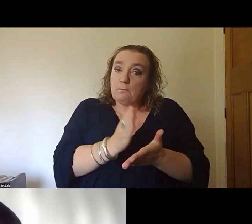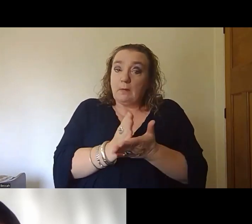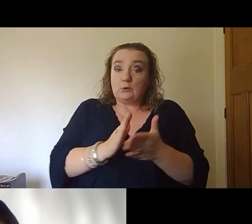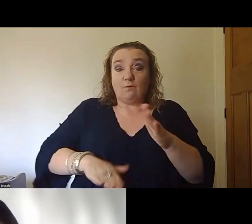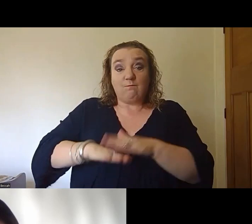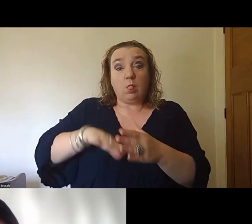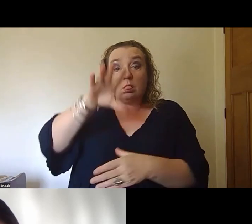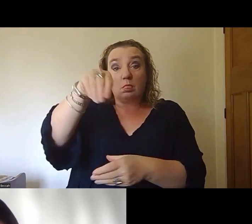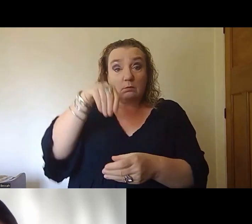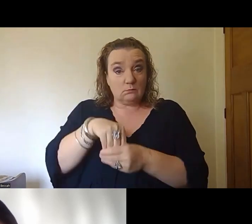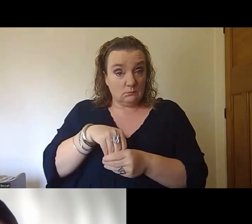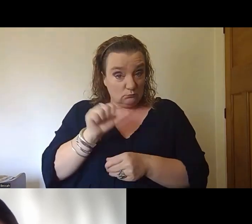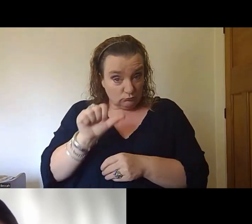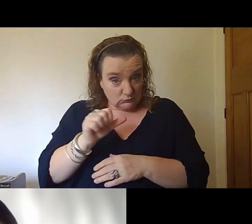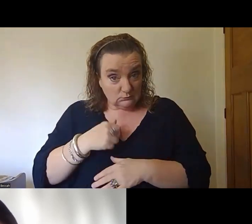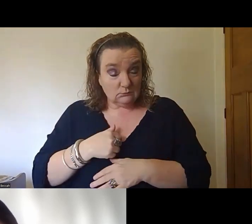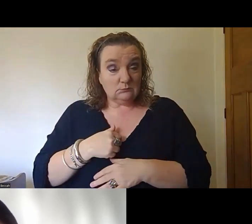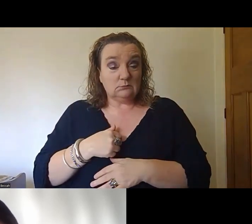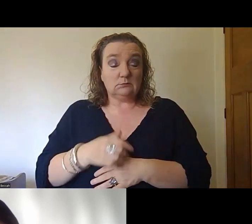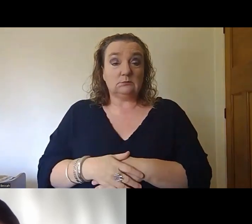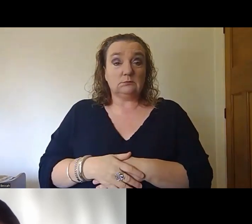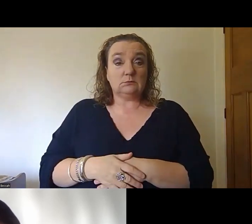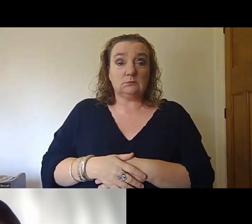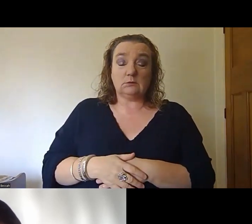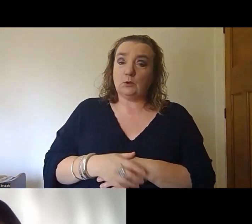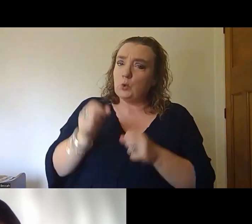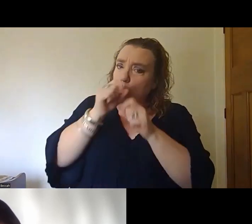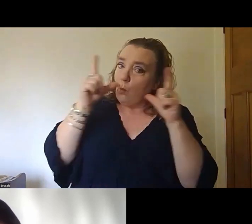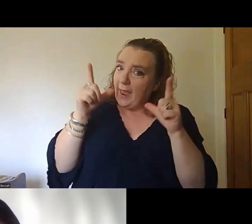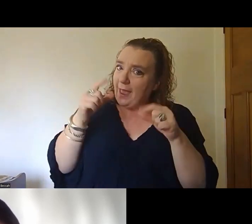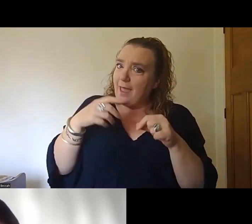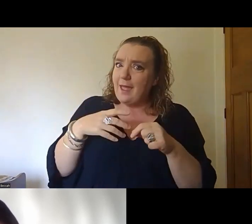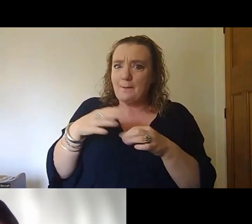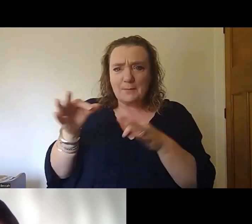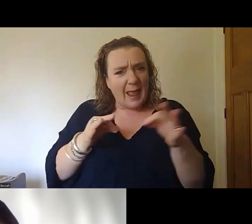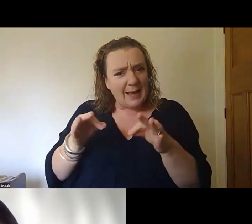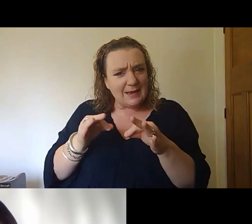So tell me, were you aware of any of that sort of stuff that happened behind the scenes?